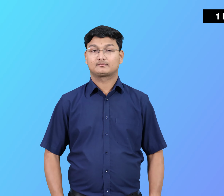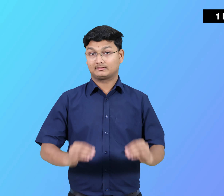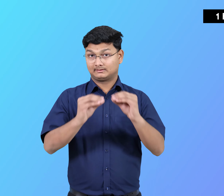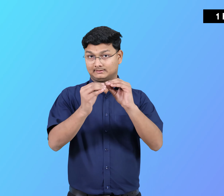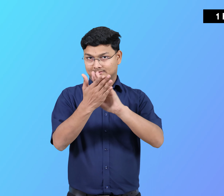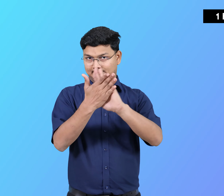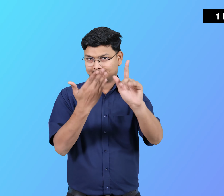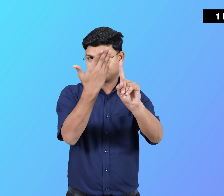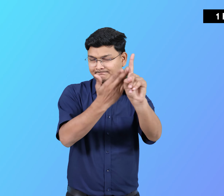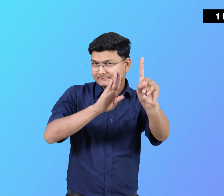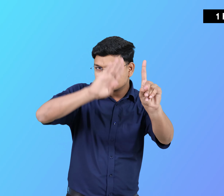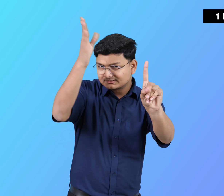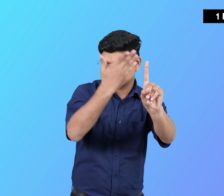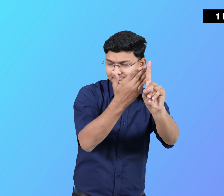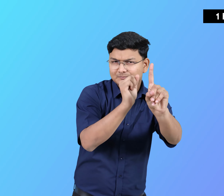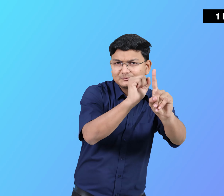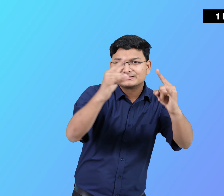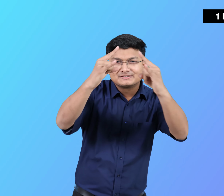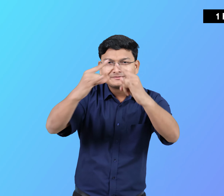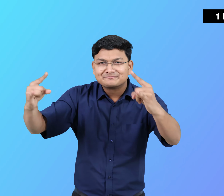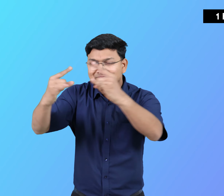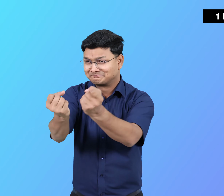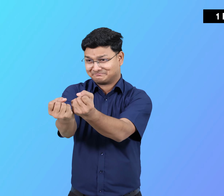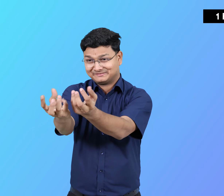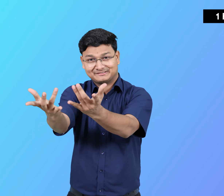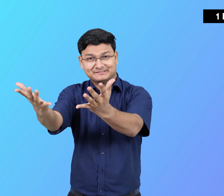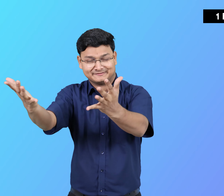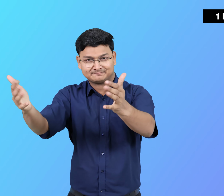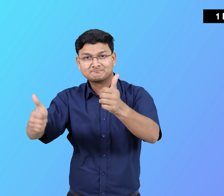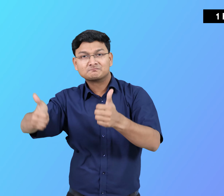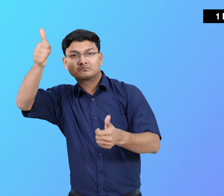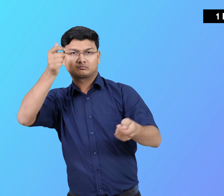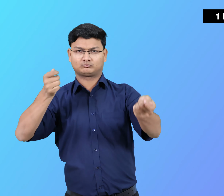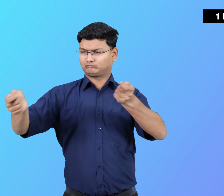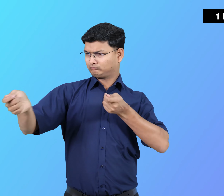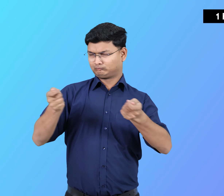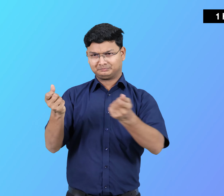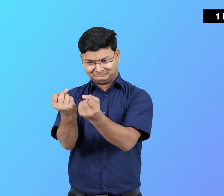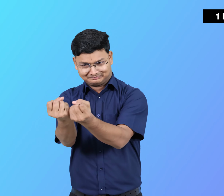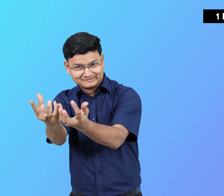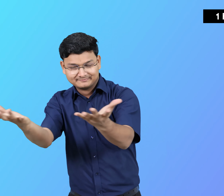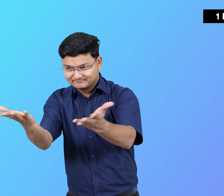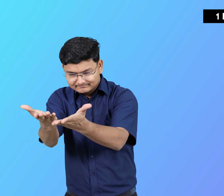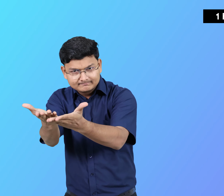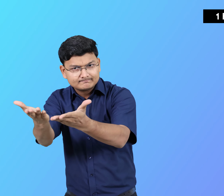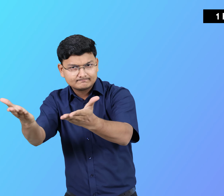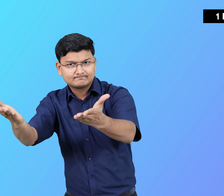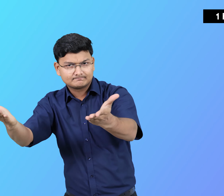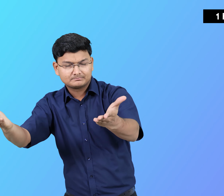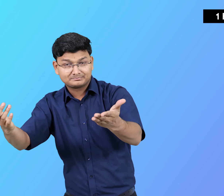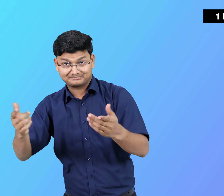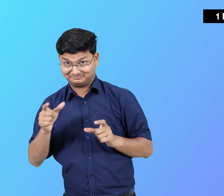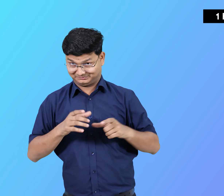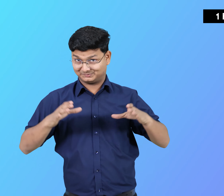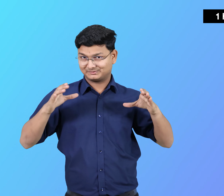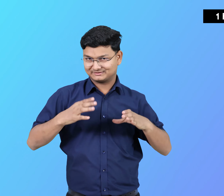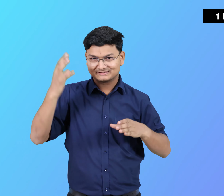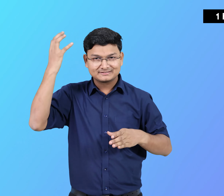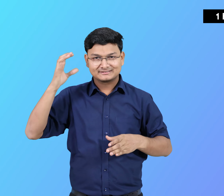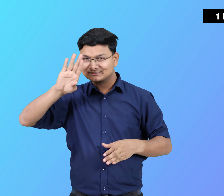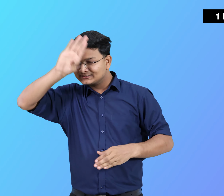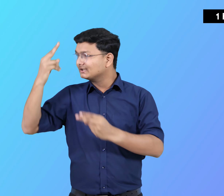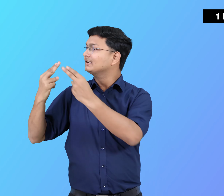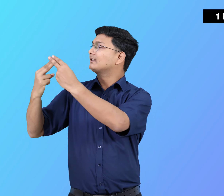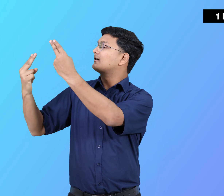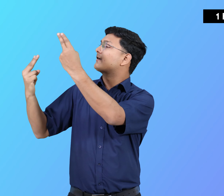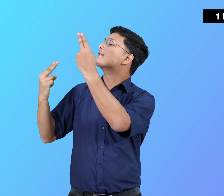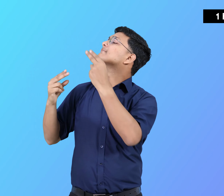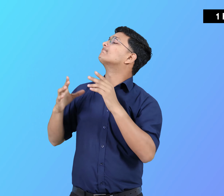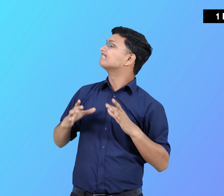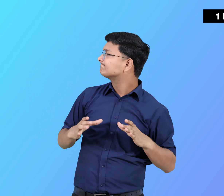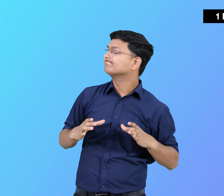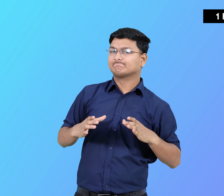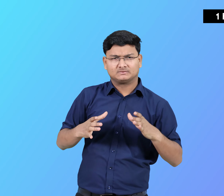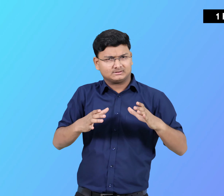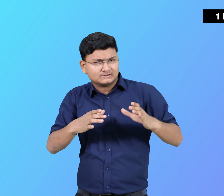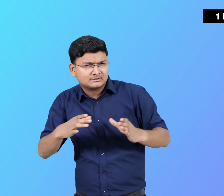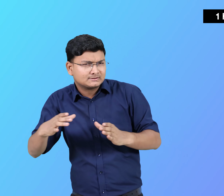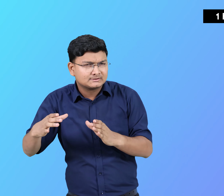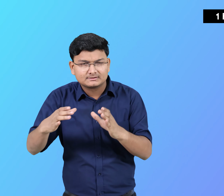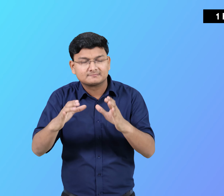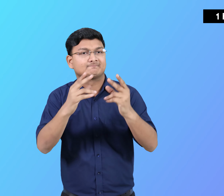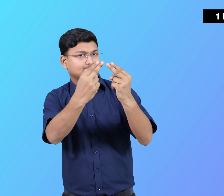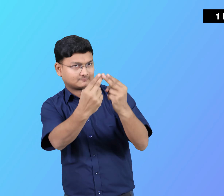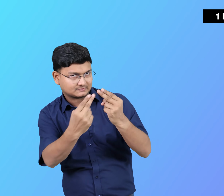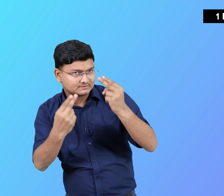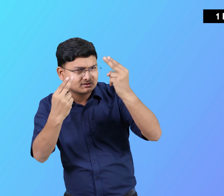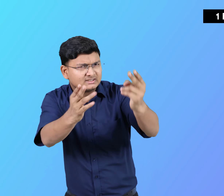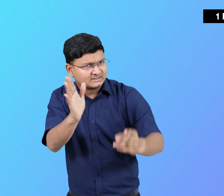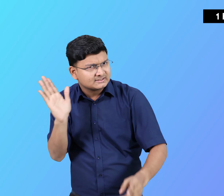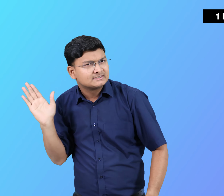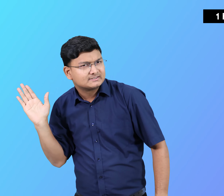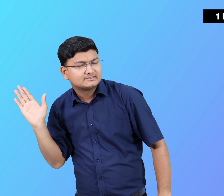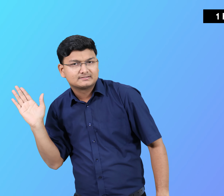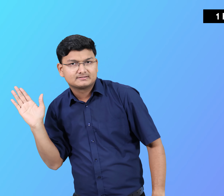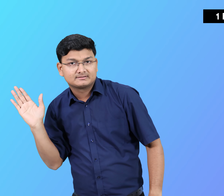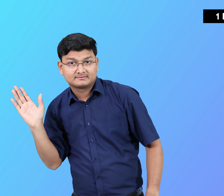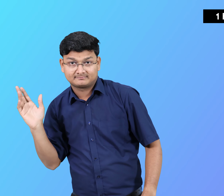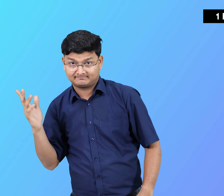King Ben-Hadad was drinking in his tent with the other rulers when the messengers came back and gave him the message from King Ahab.